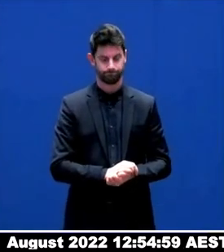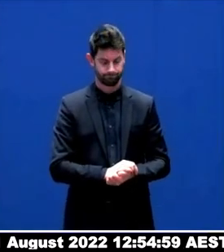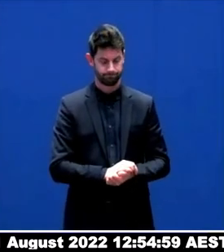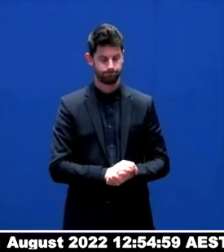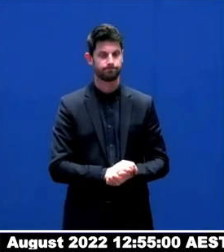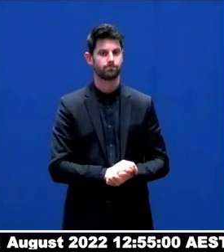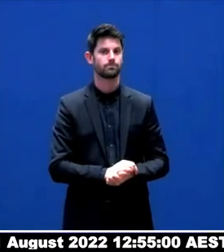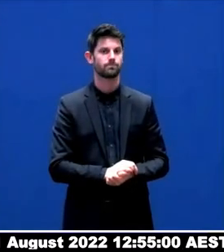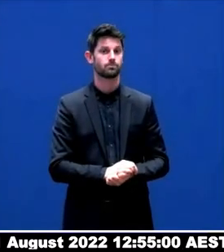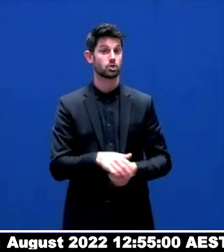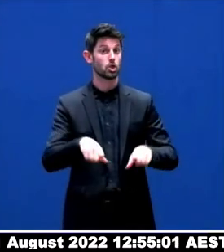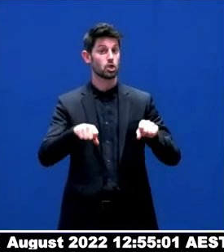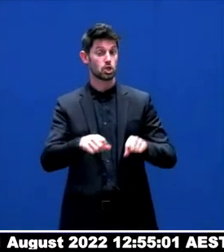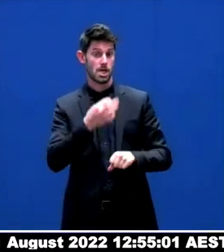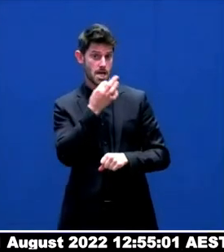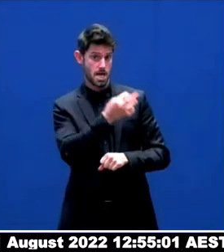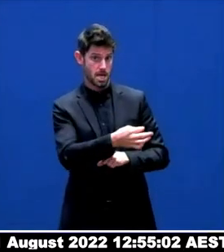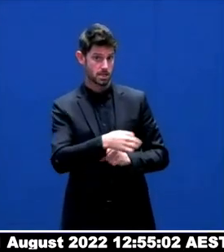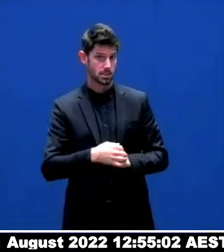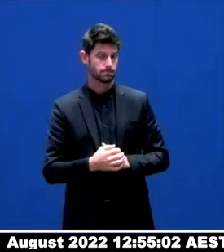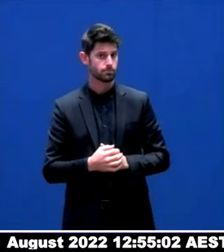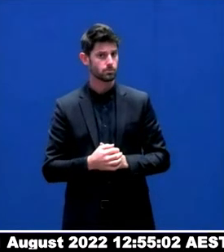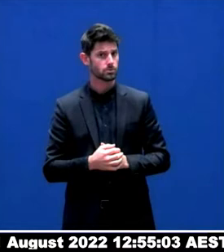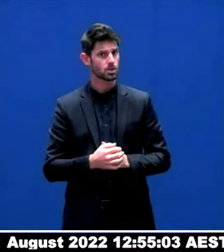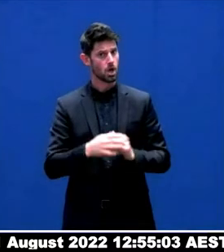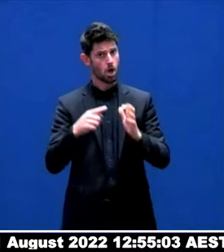What is it about the training or the expertise of an occupational therapist that